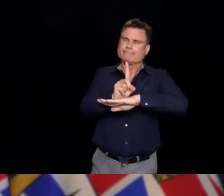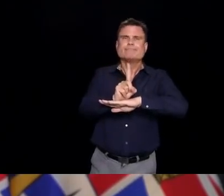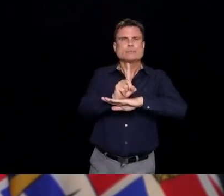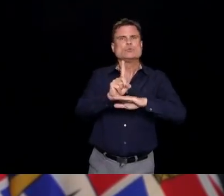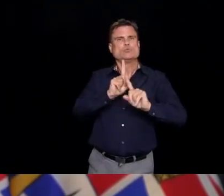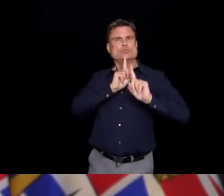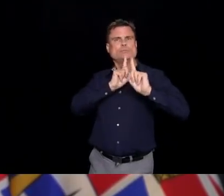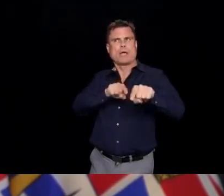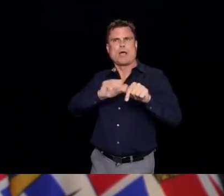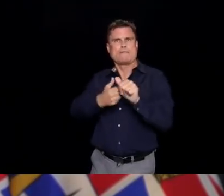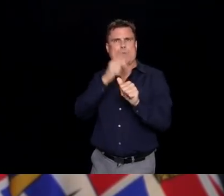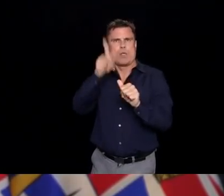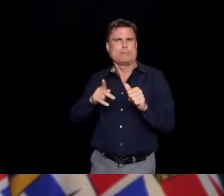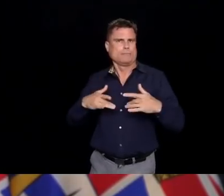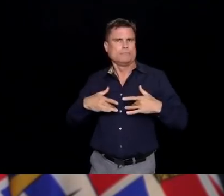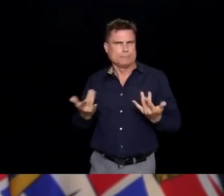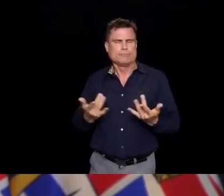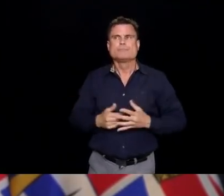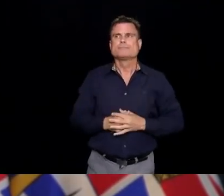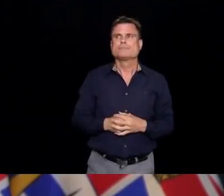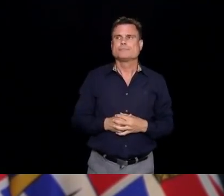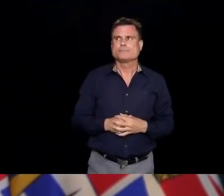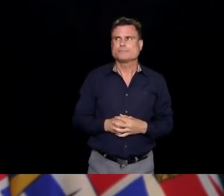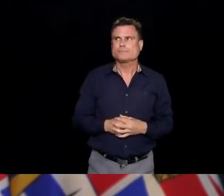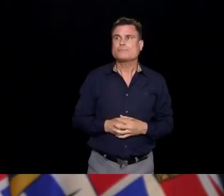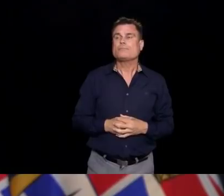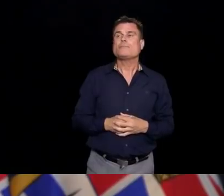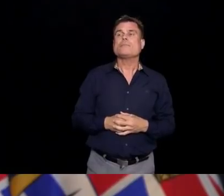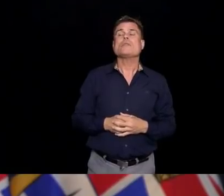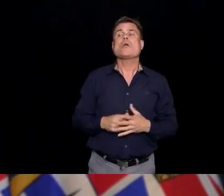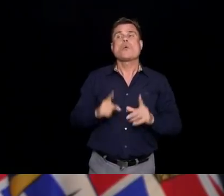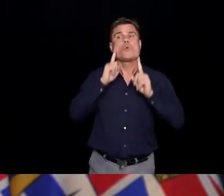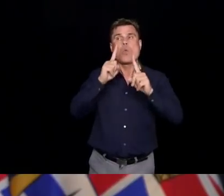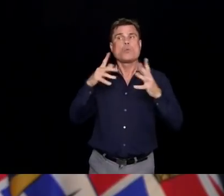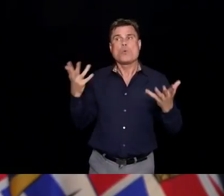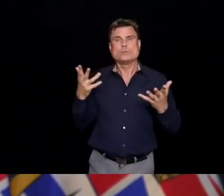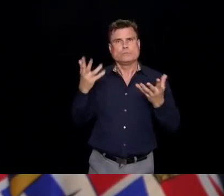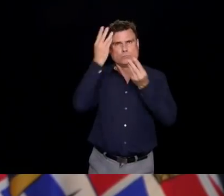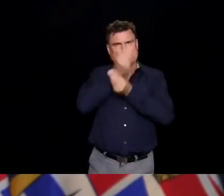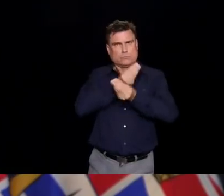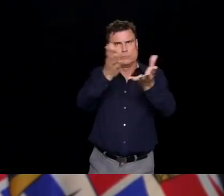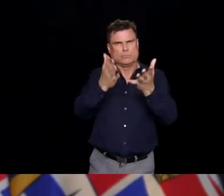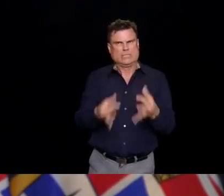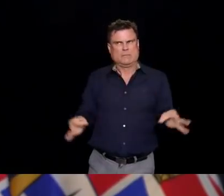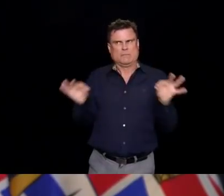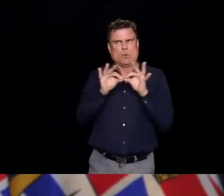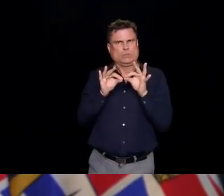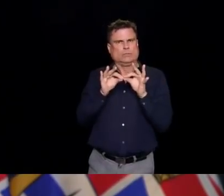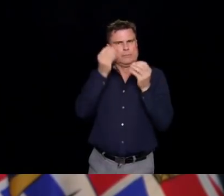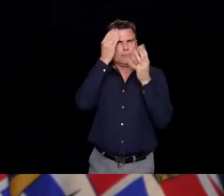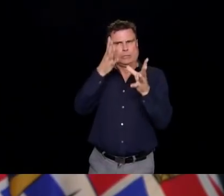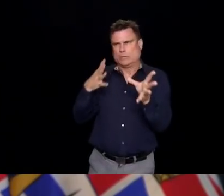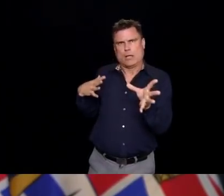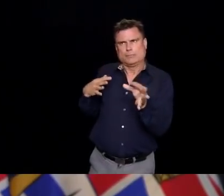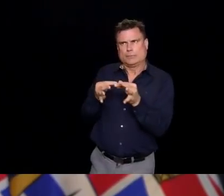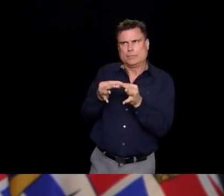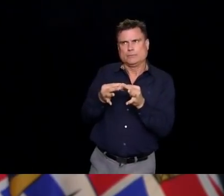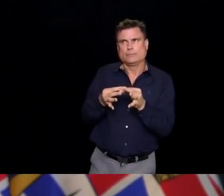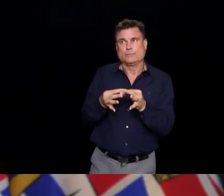believe are important to address in person so I can answer any questions that are brewing and that have come up and make sure that we can